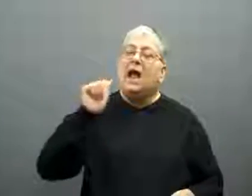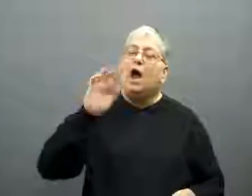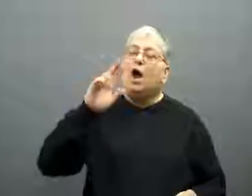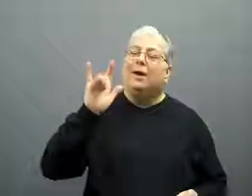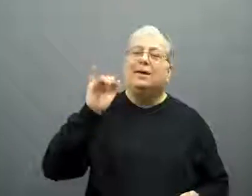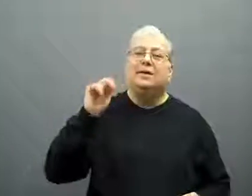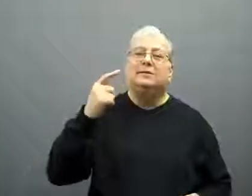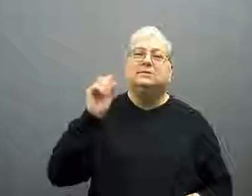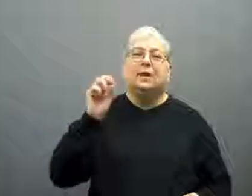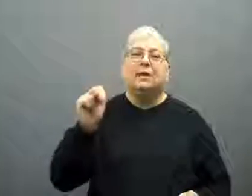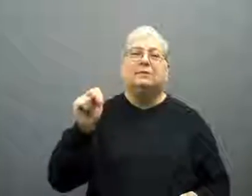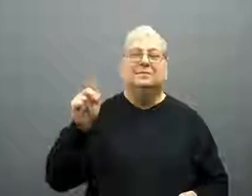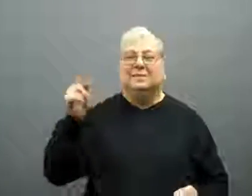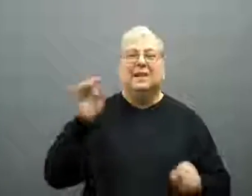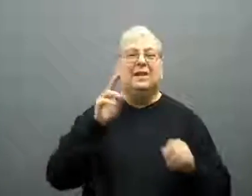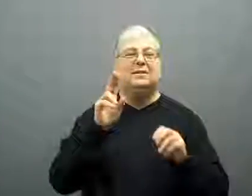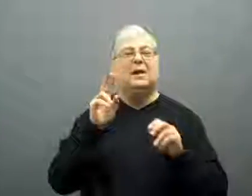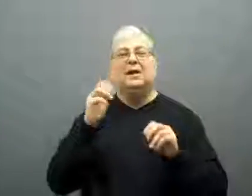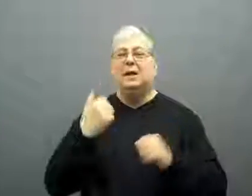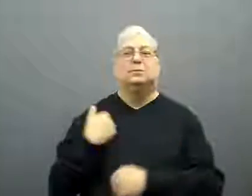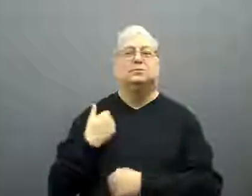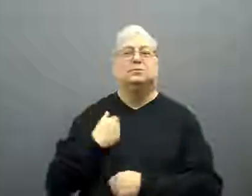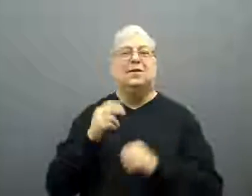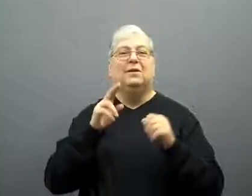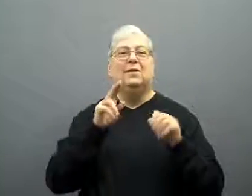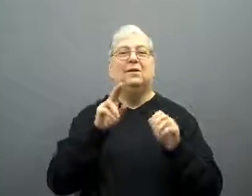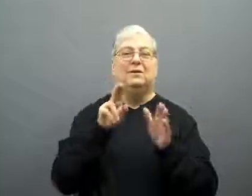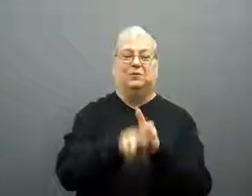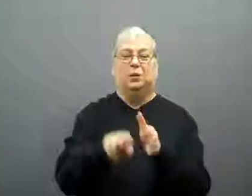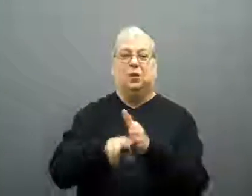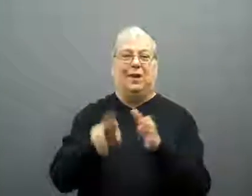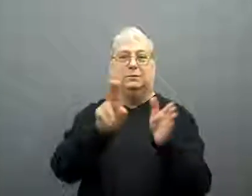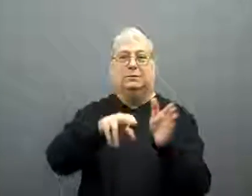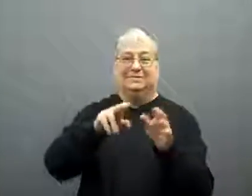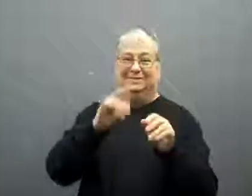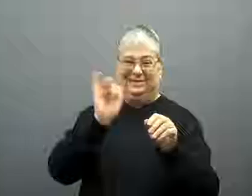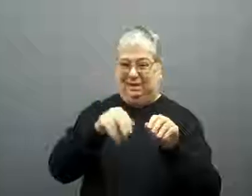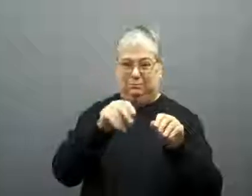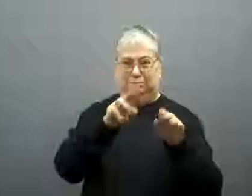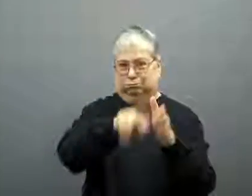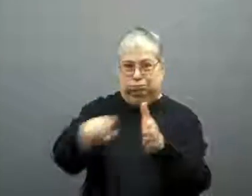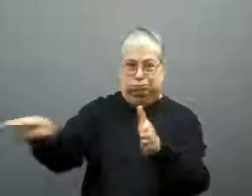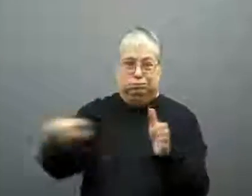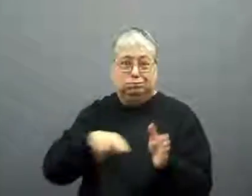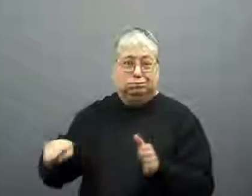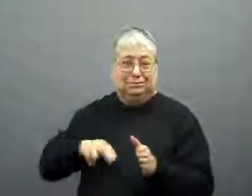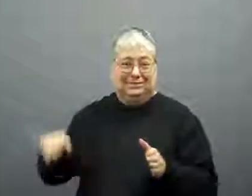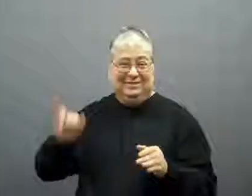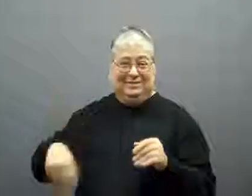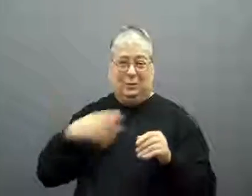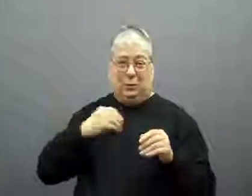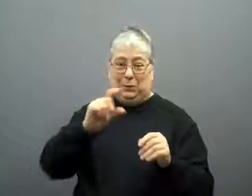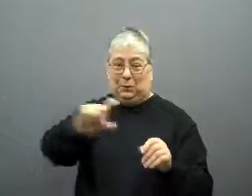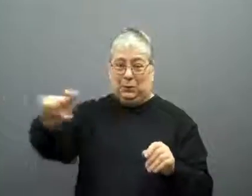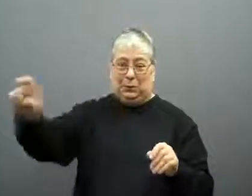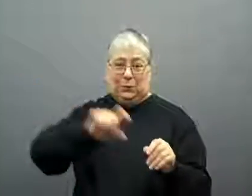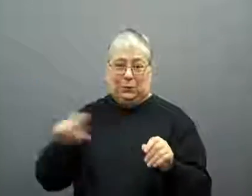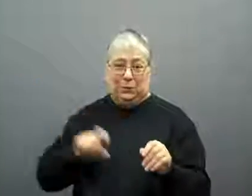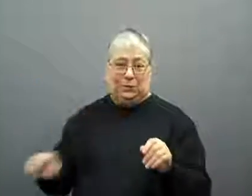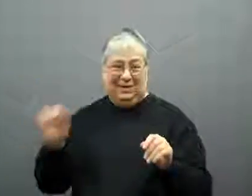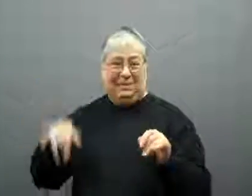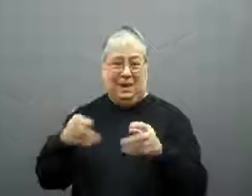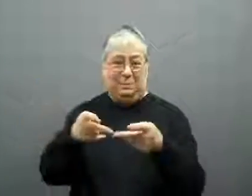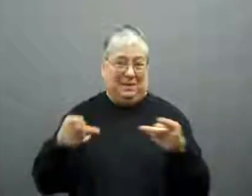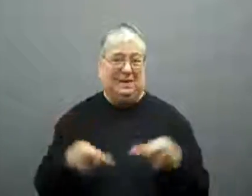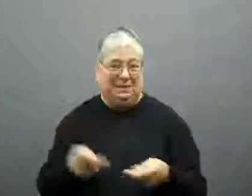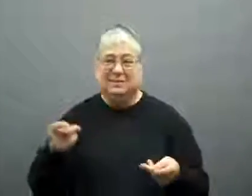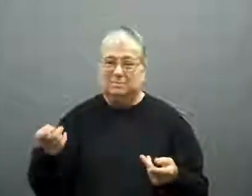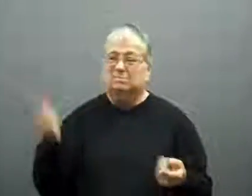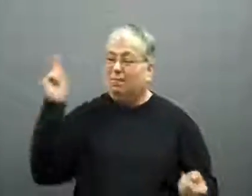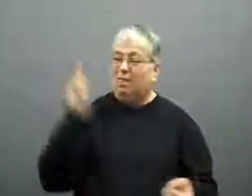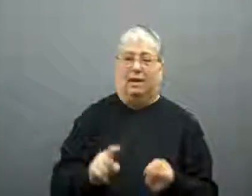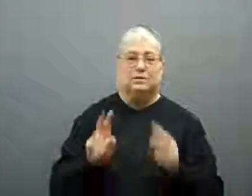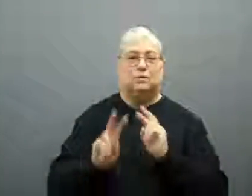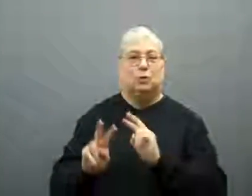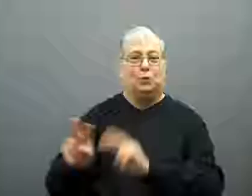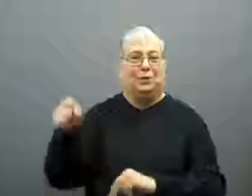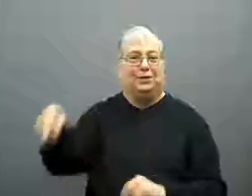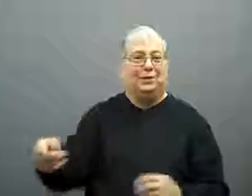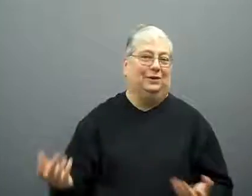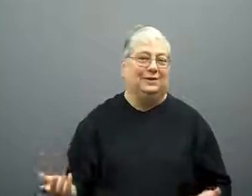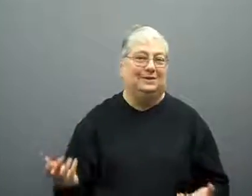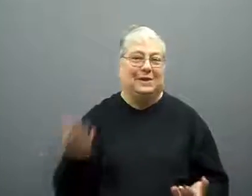Arlington National Cemetery would see fewer funerals.